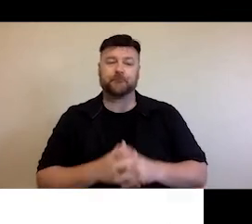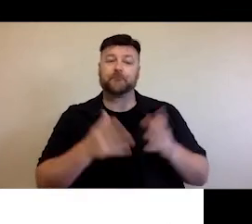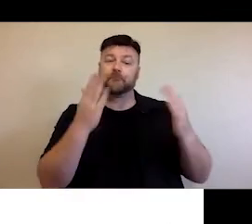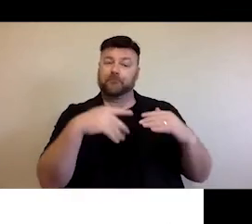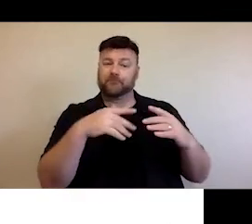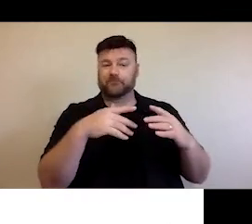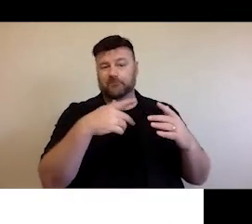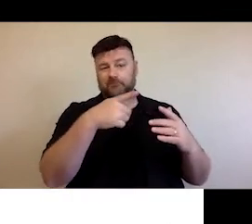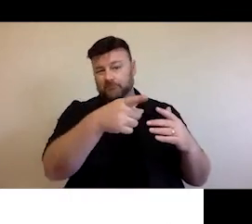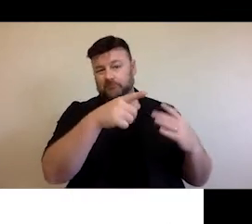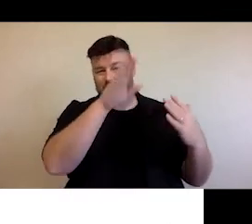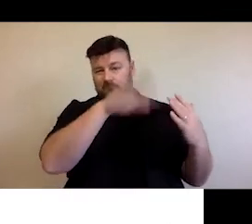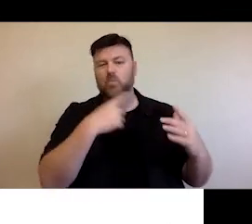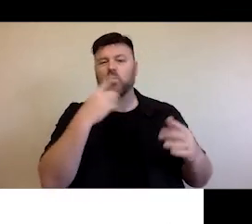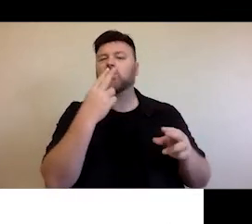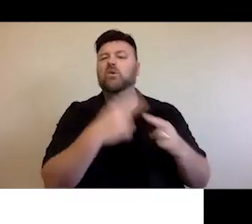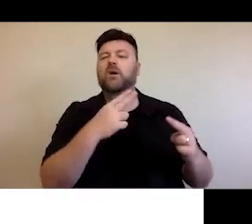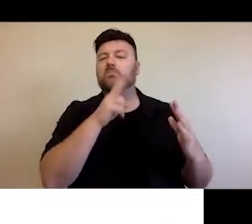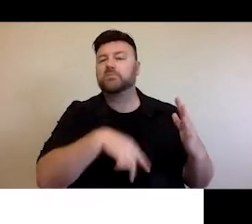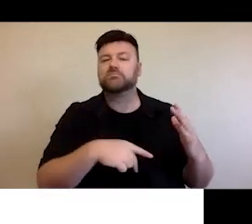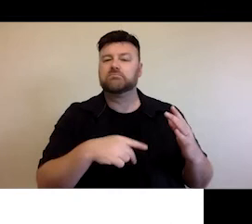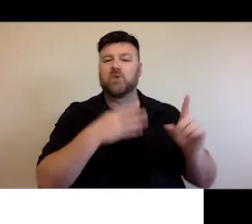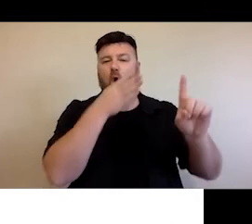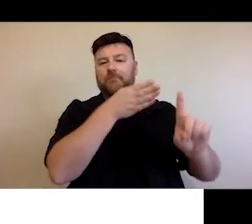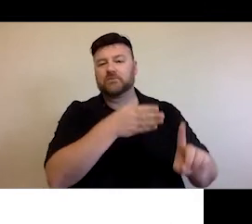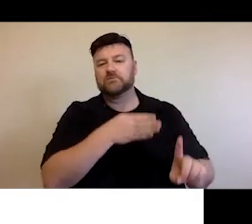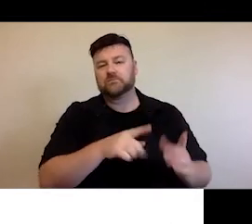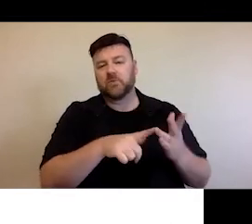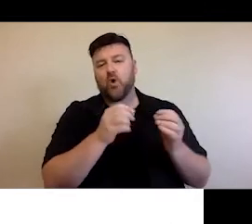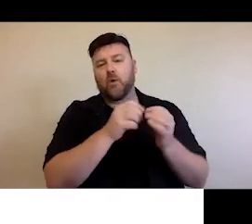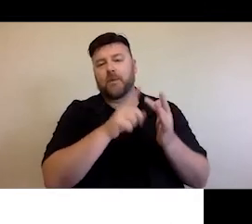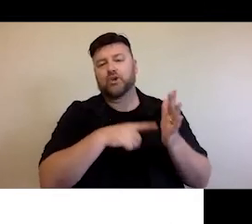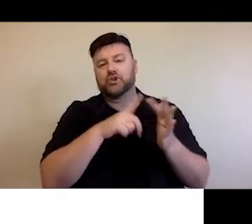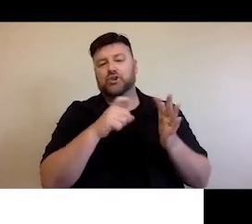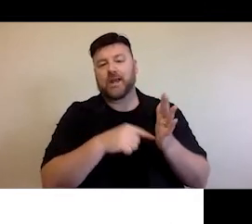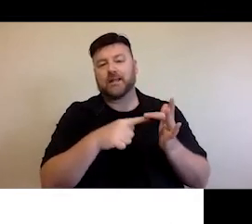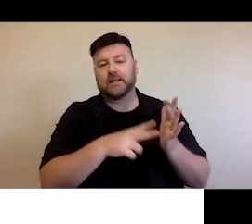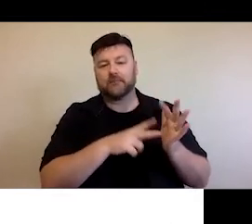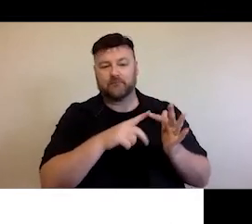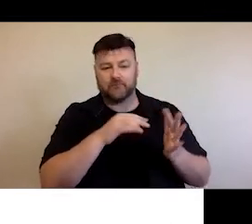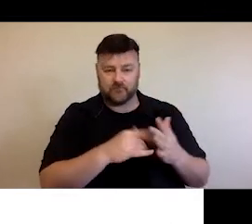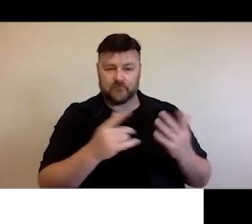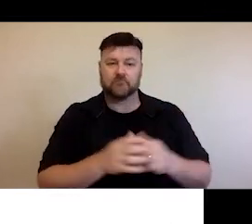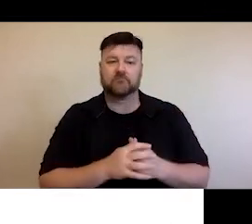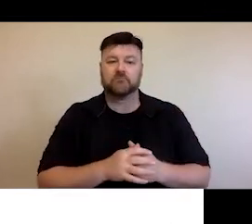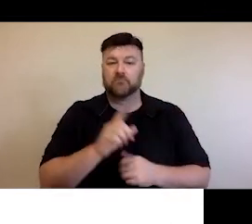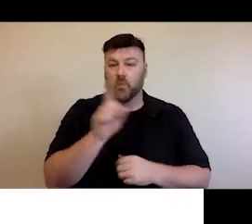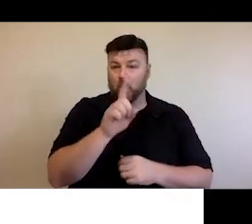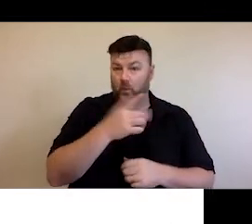I'm going to quickly skim through this and say it has four points. We just want to know, what can we achieve is there anything from the last plan we've